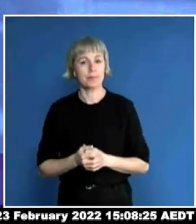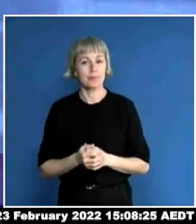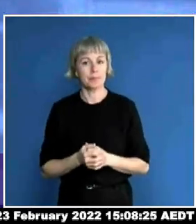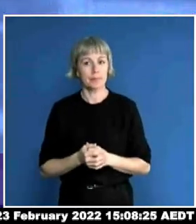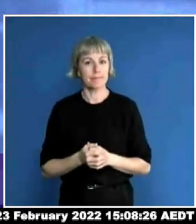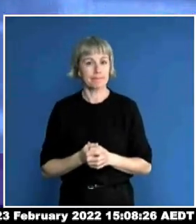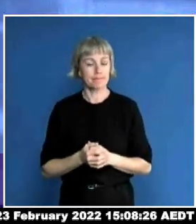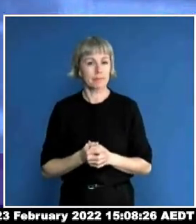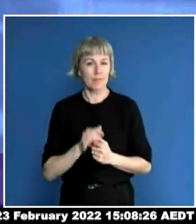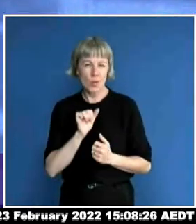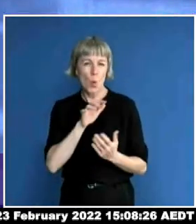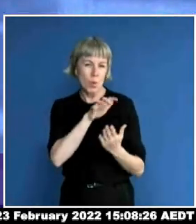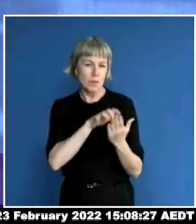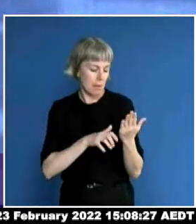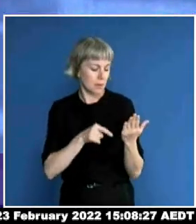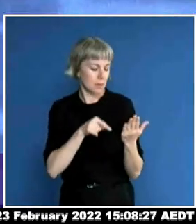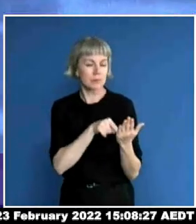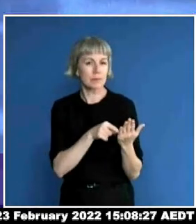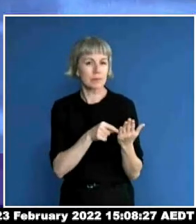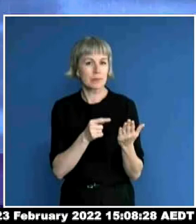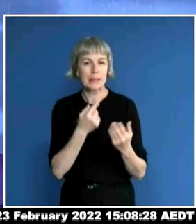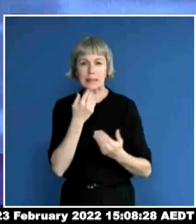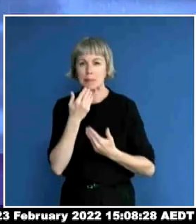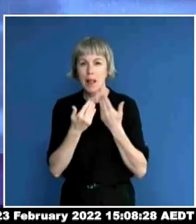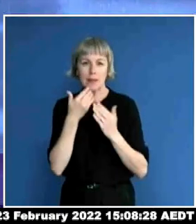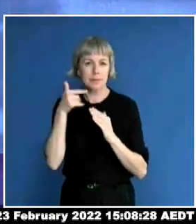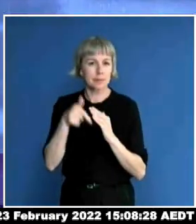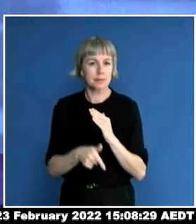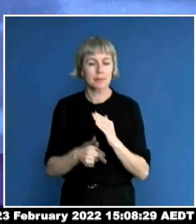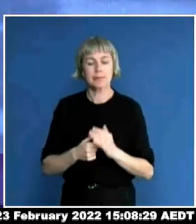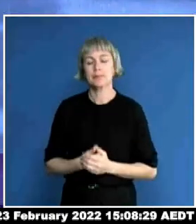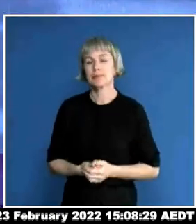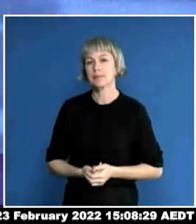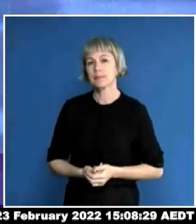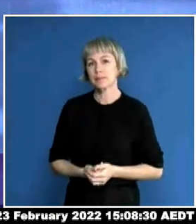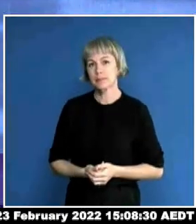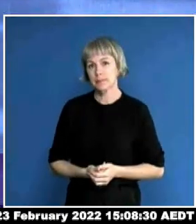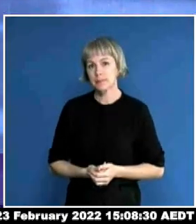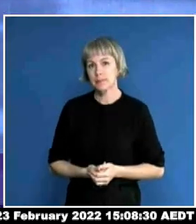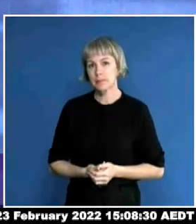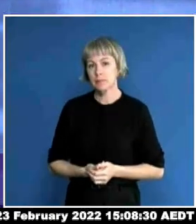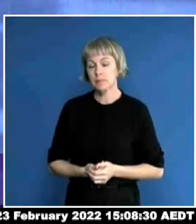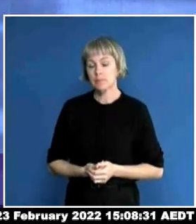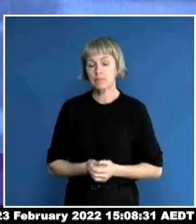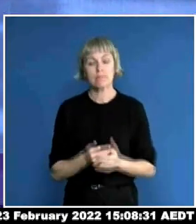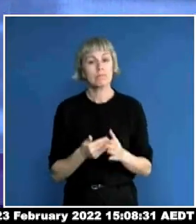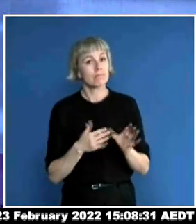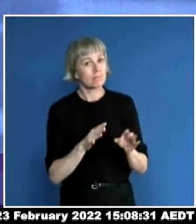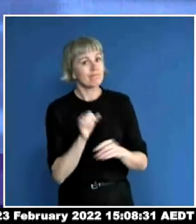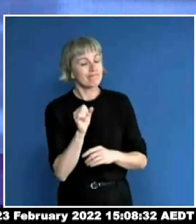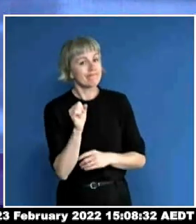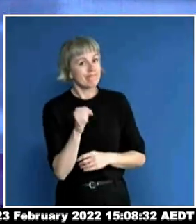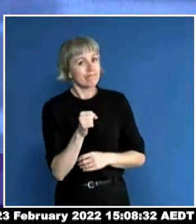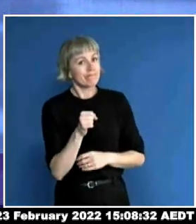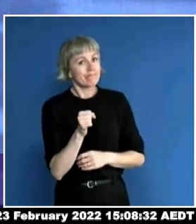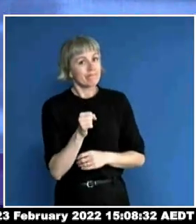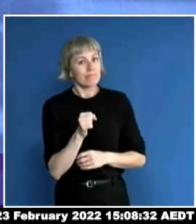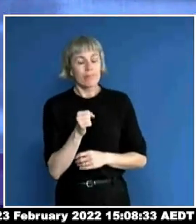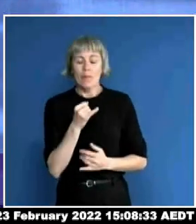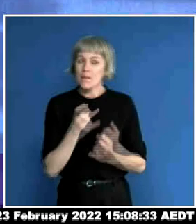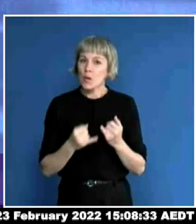It was a very important thing so I knew exactly what job I had to do, how to do it